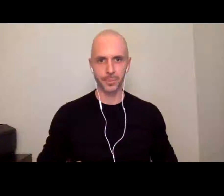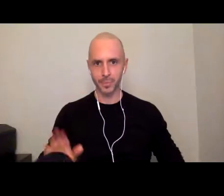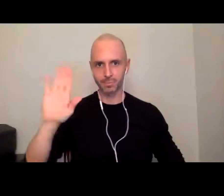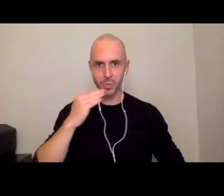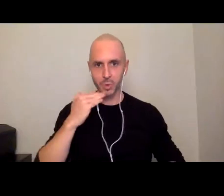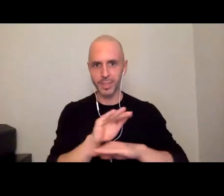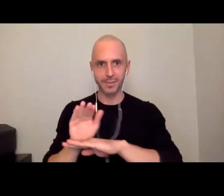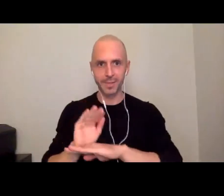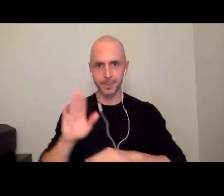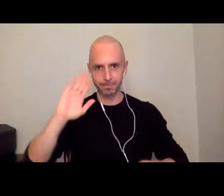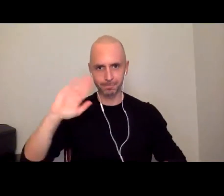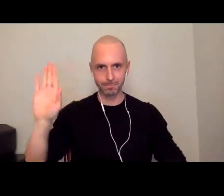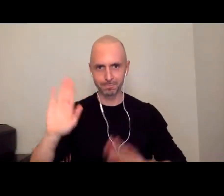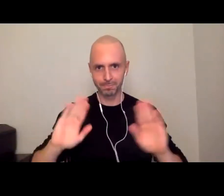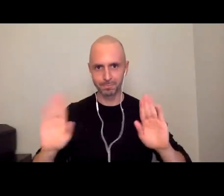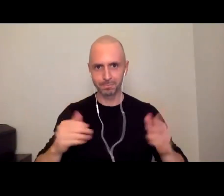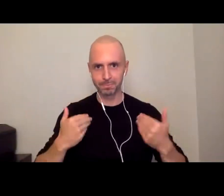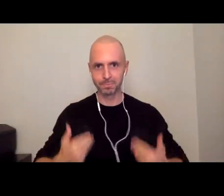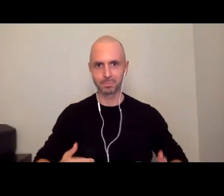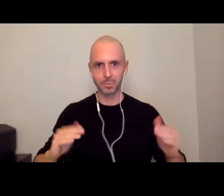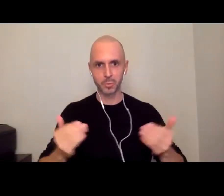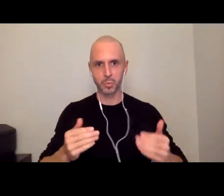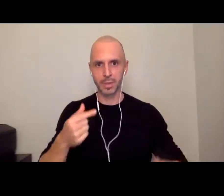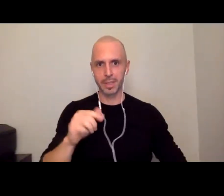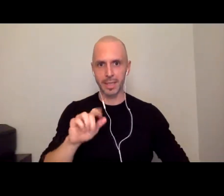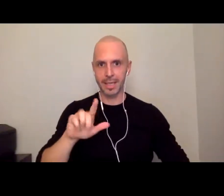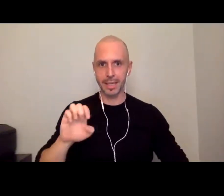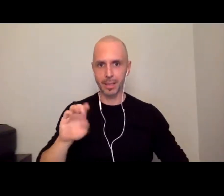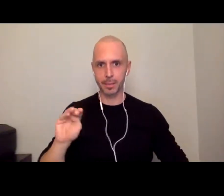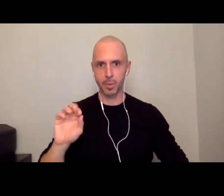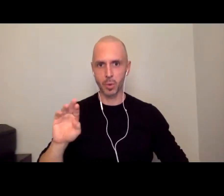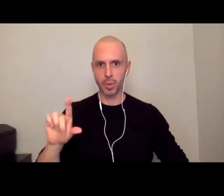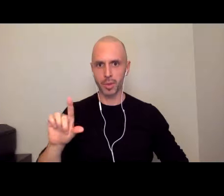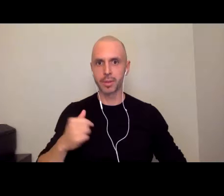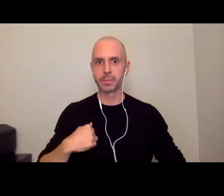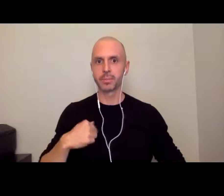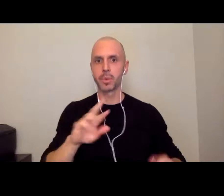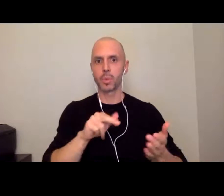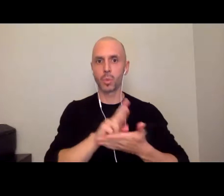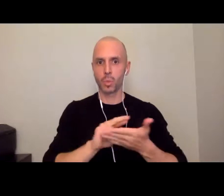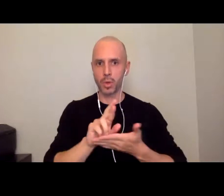my name is Gaëlle Morel and i'm the exhibitions curator at the Ryerson Image Centre on behalf